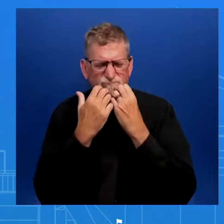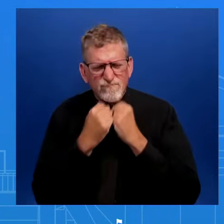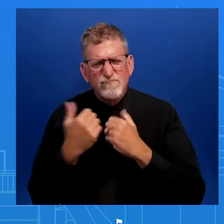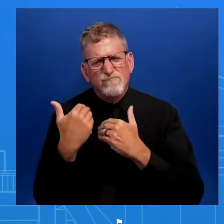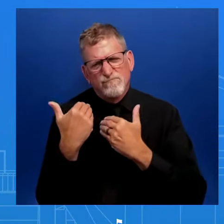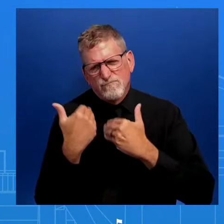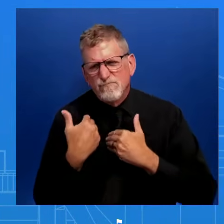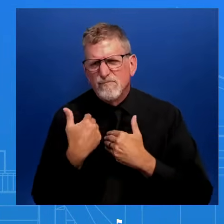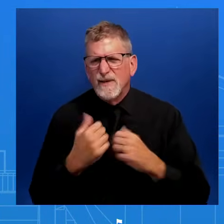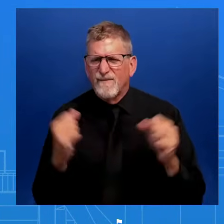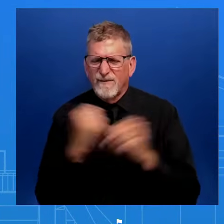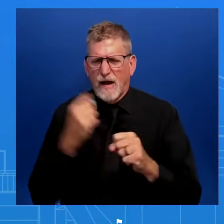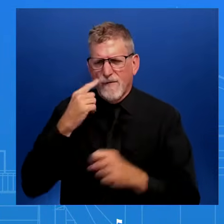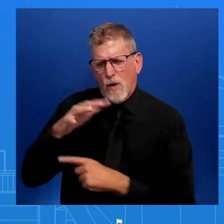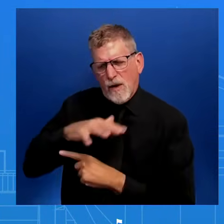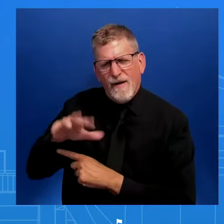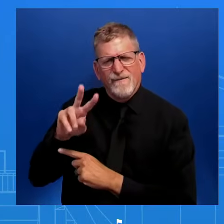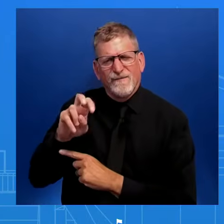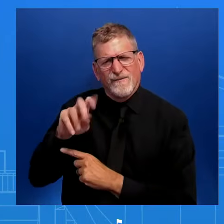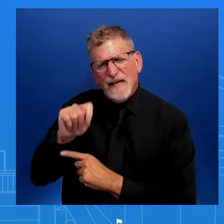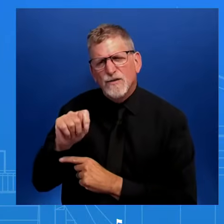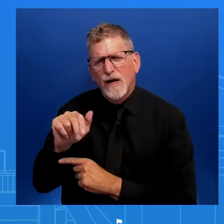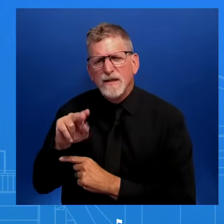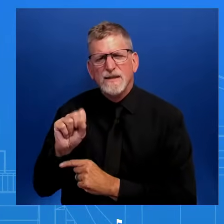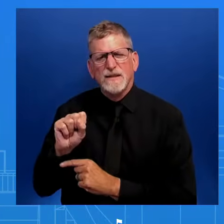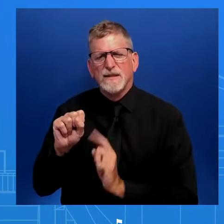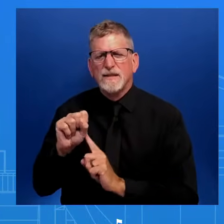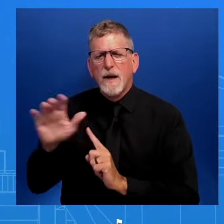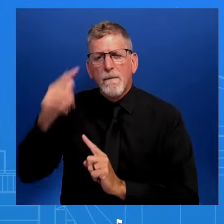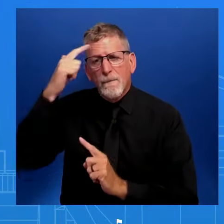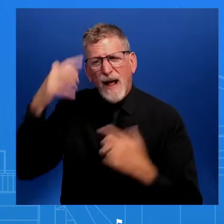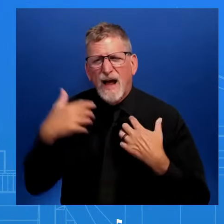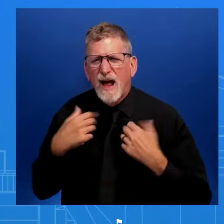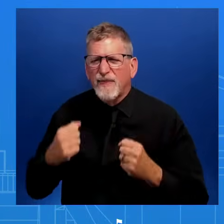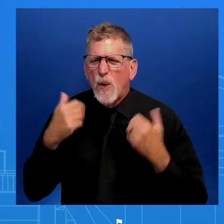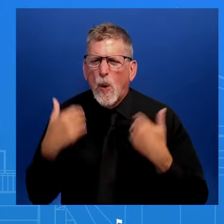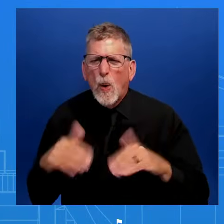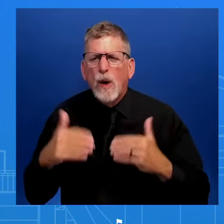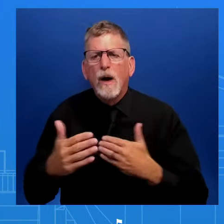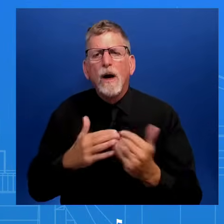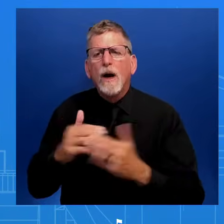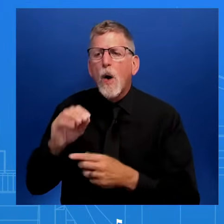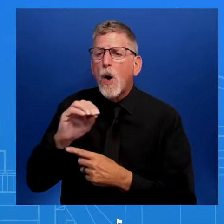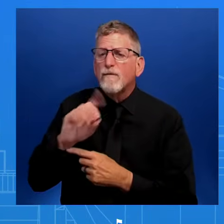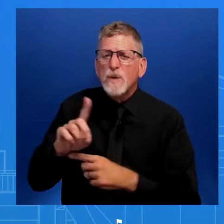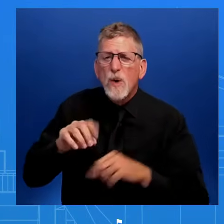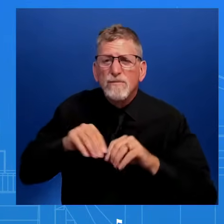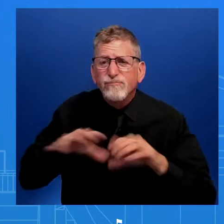Is it a sign of strength with the African continent, a sign of weakness? How -- Ms. Jean-Pierre: I'm not going to get